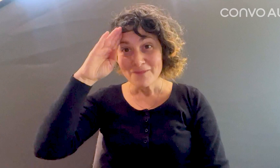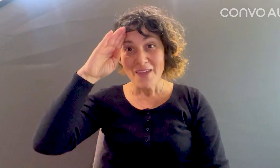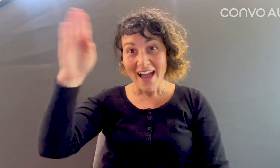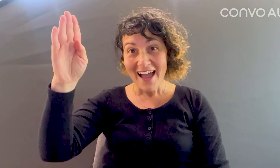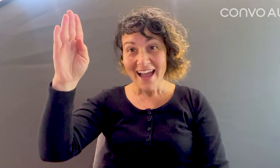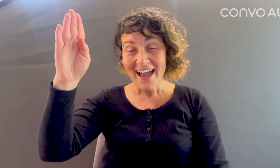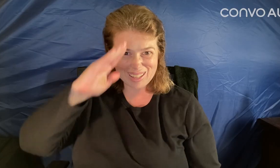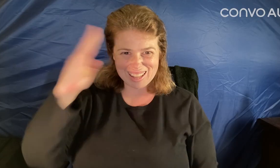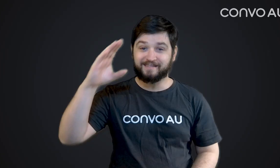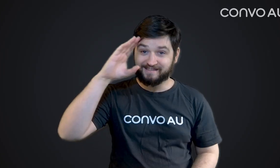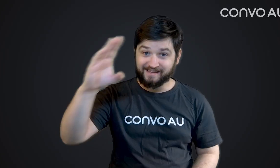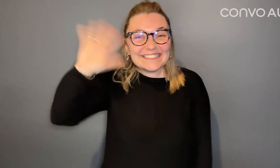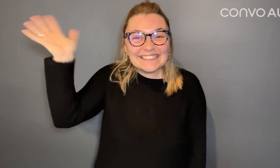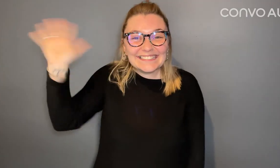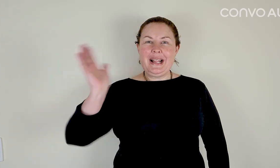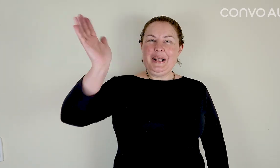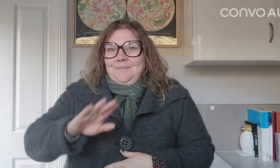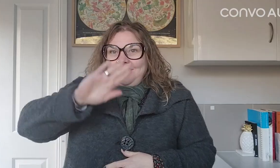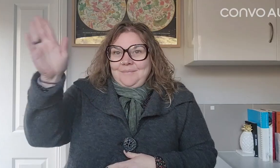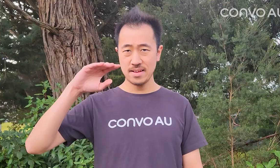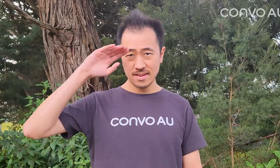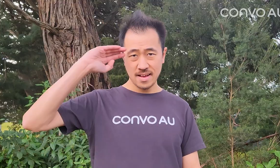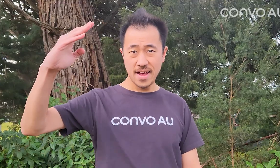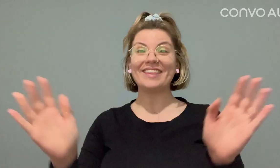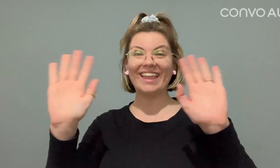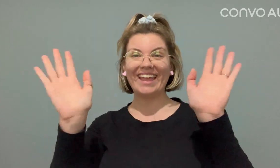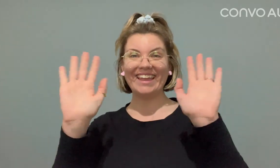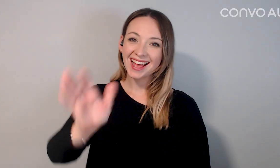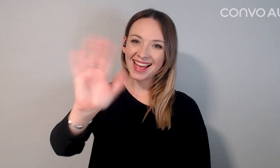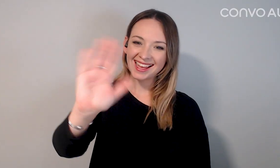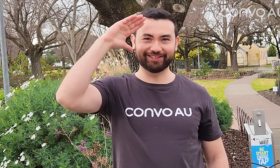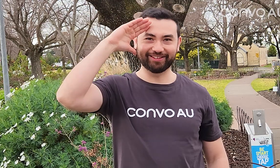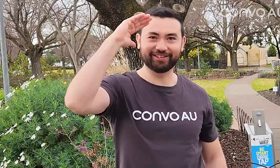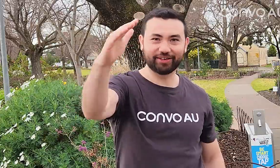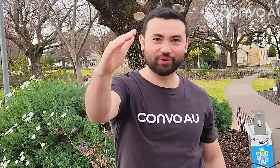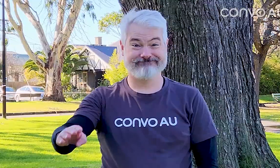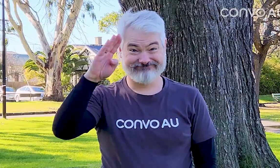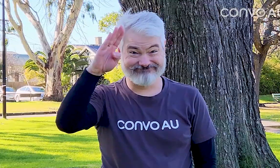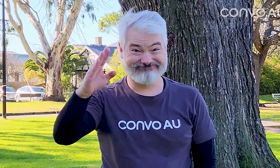Hey!